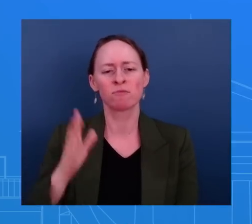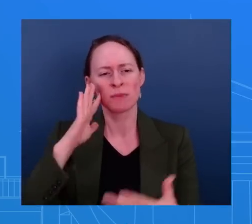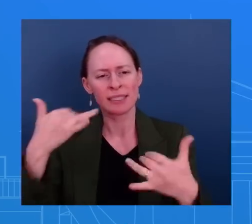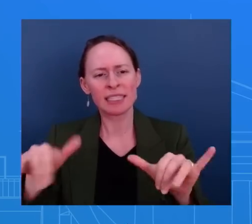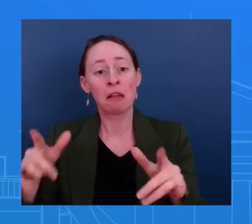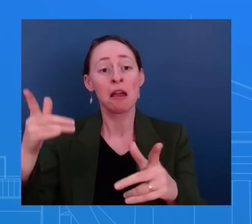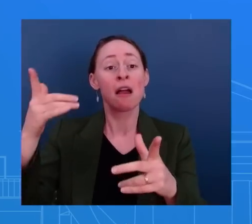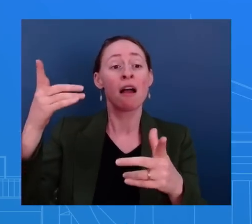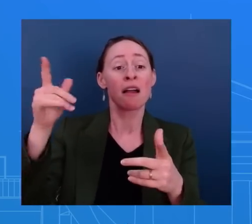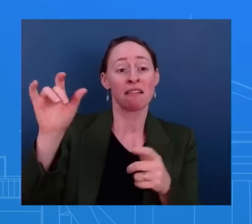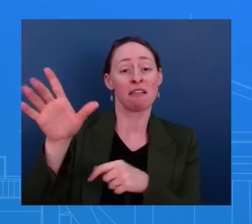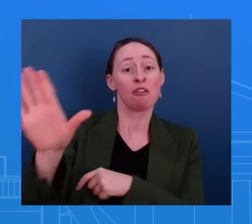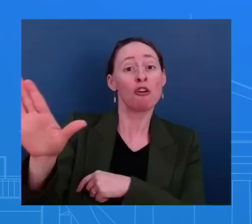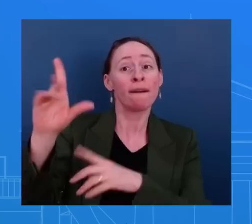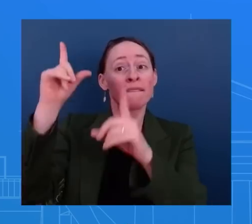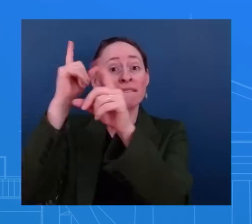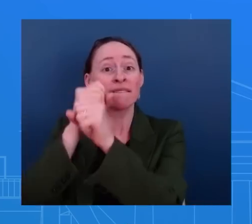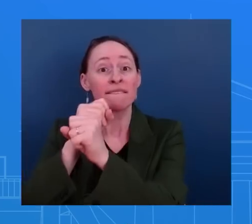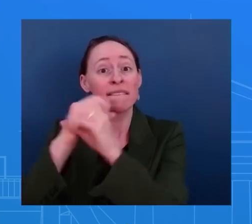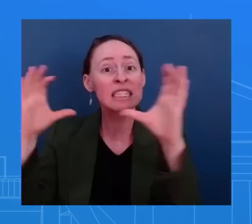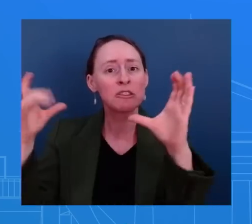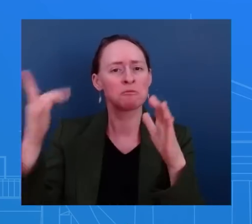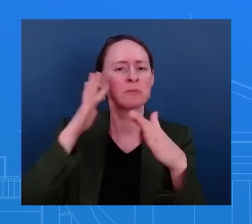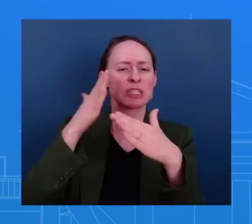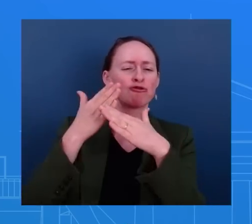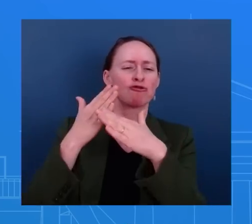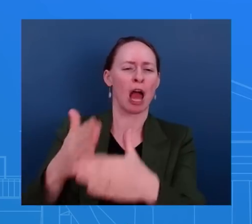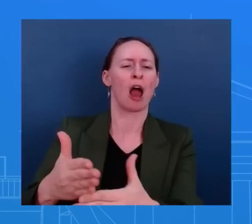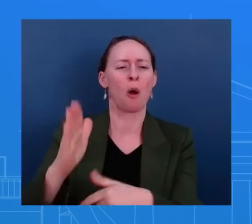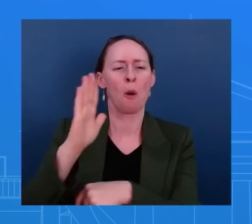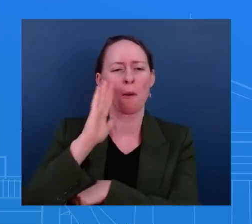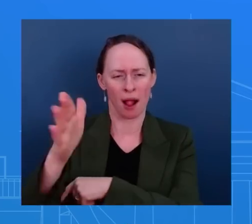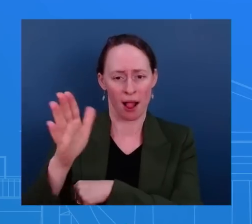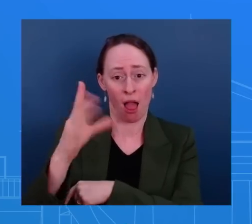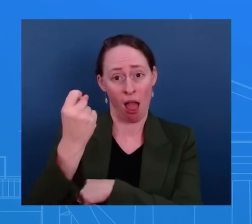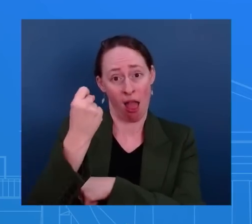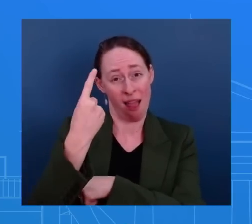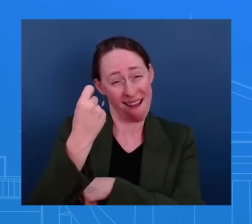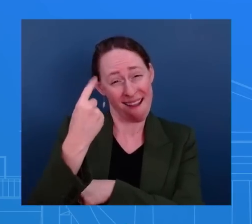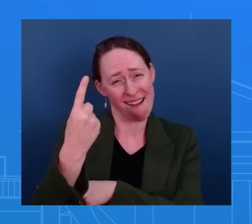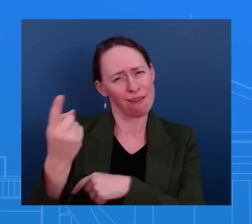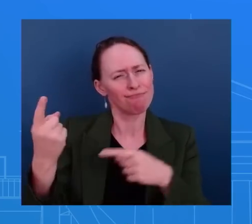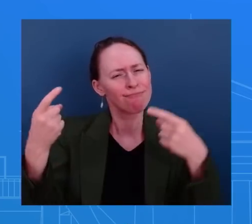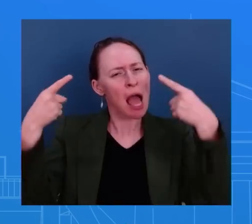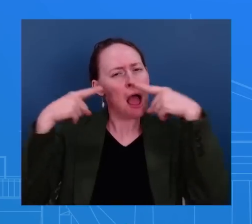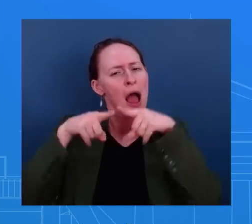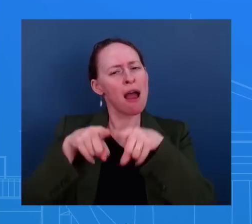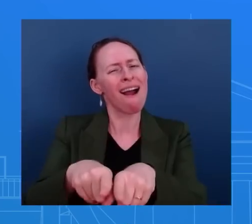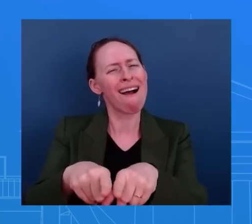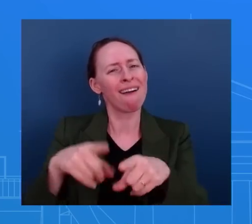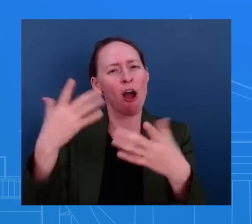But, again, they've been aligned. You know? They've been aligned for the last three and a half years. There's not been any daylight.